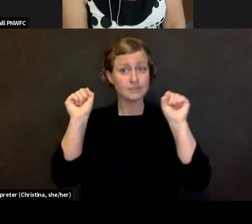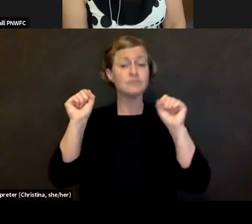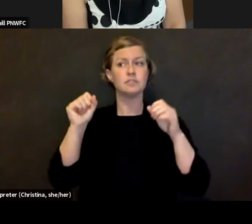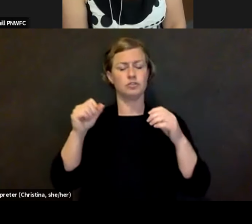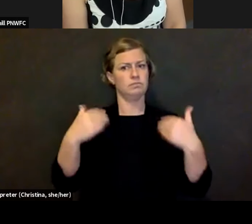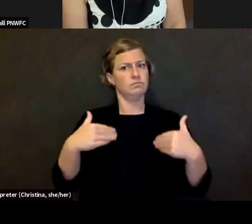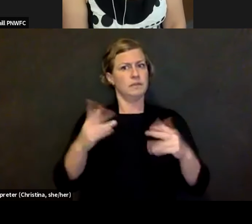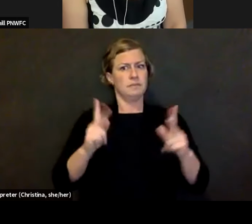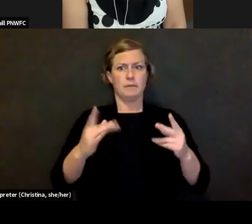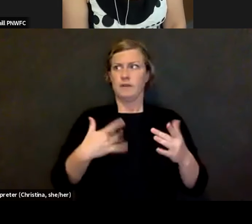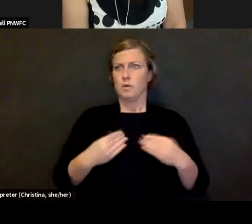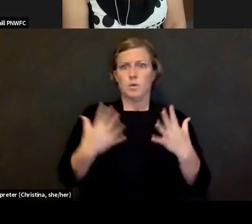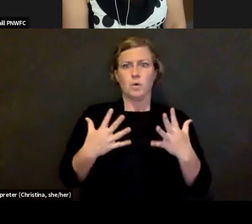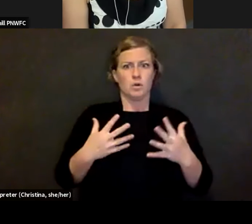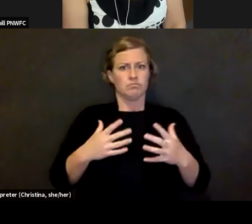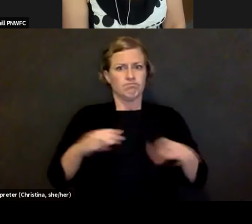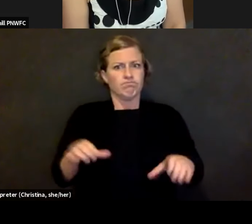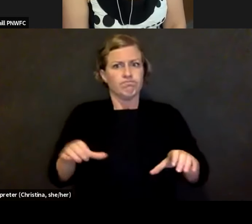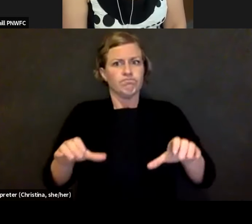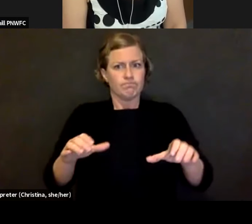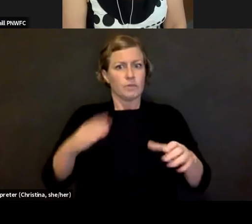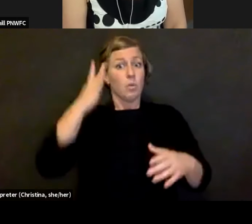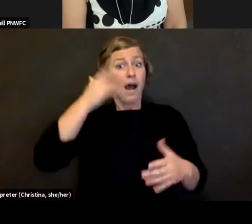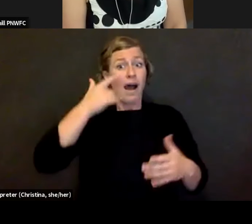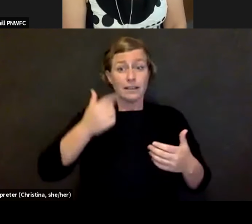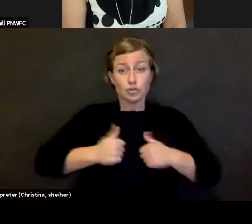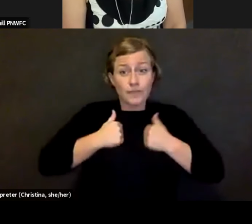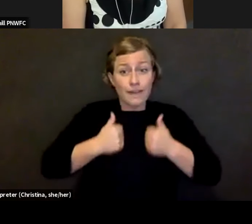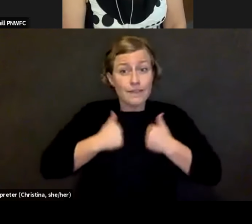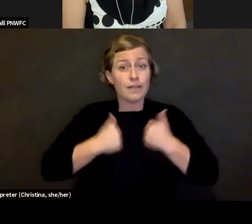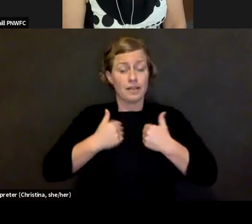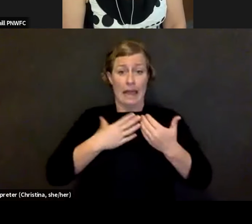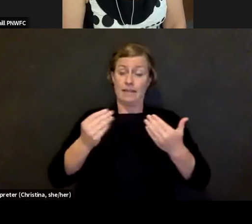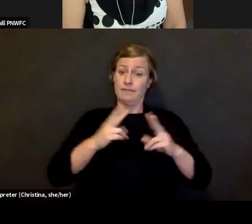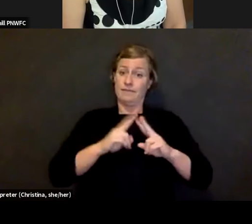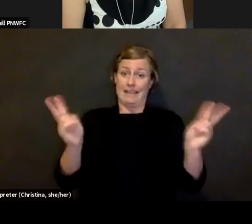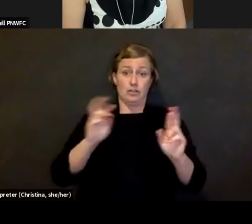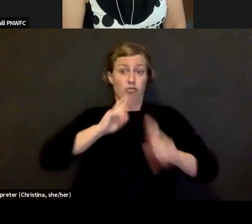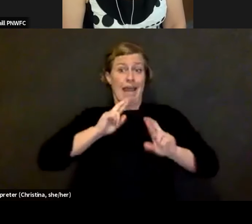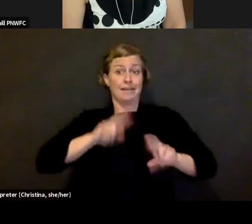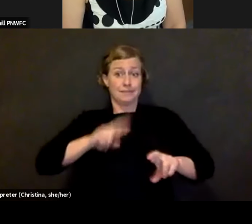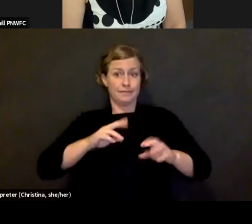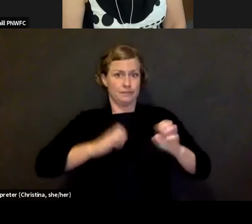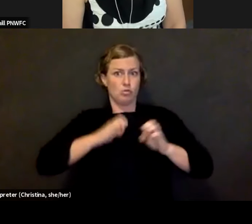question. As you named, with the Trump administration there was a huge sense of urgency fuelled